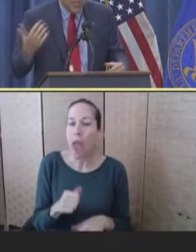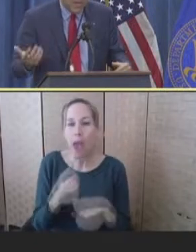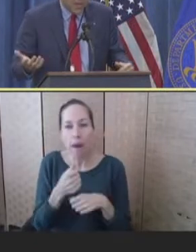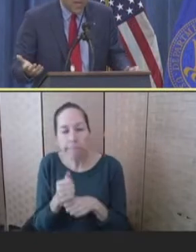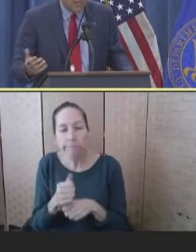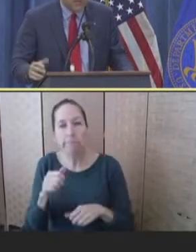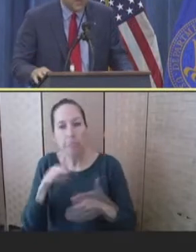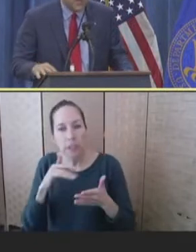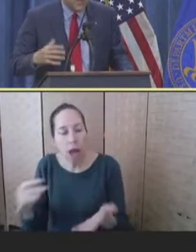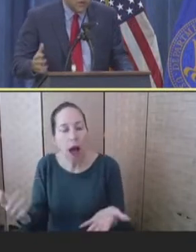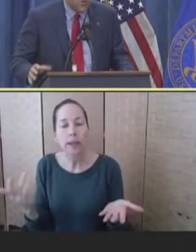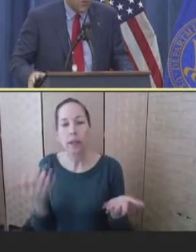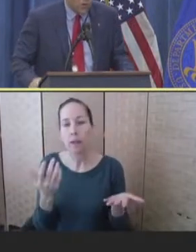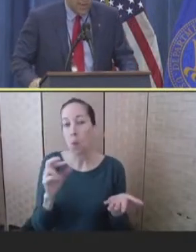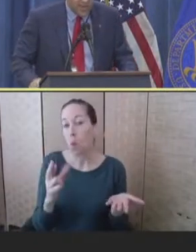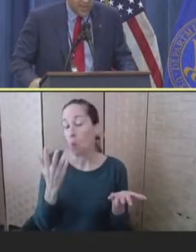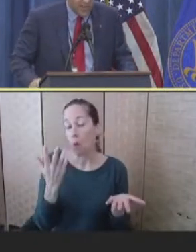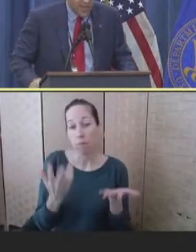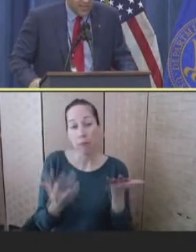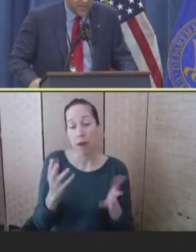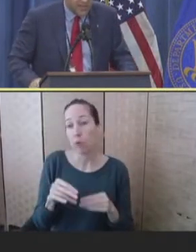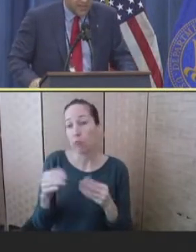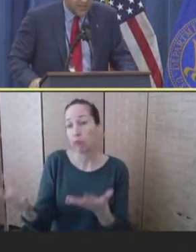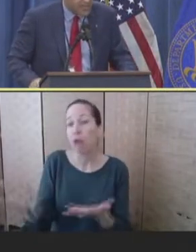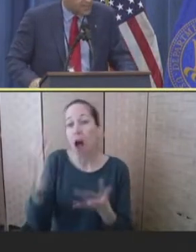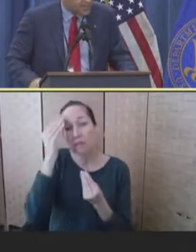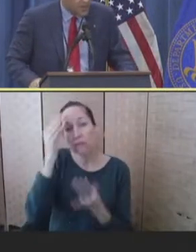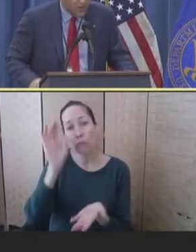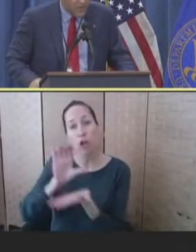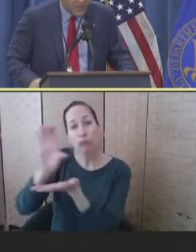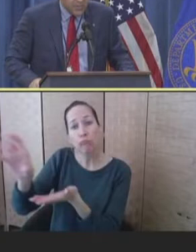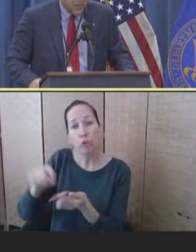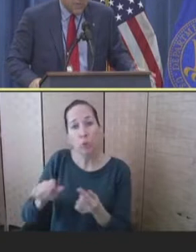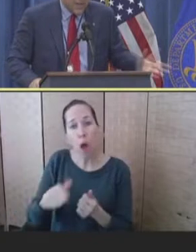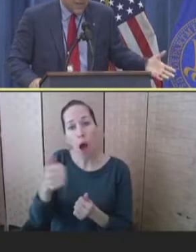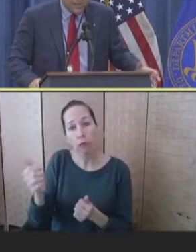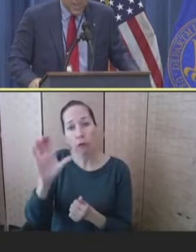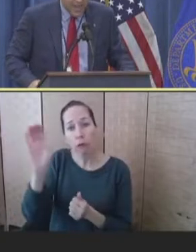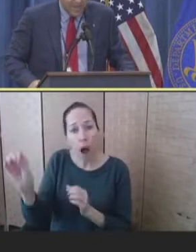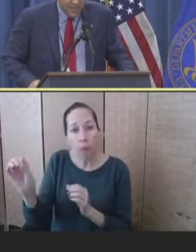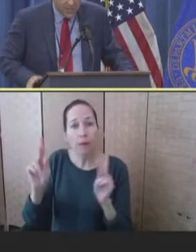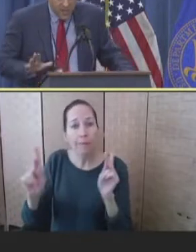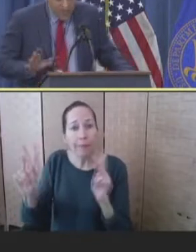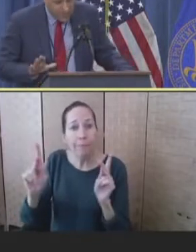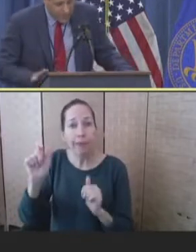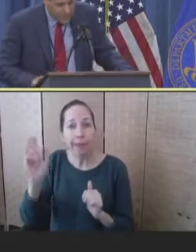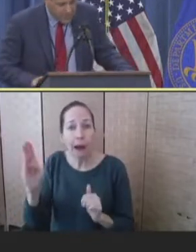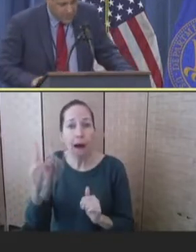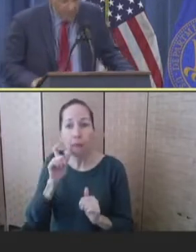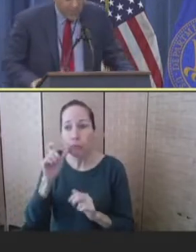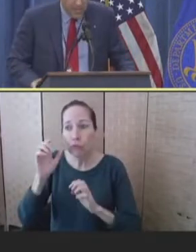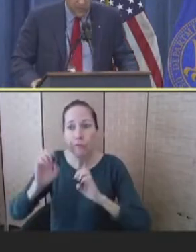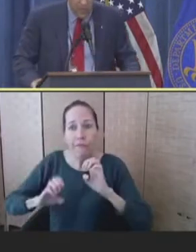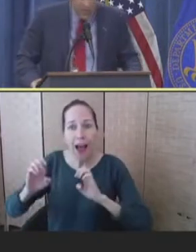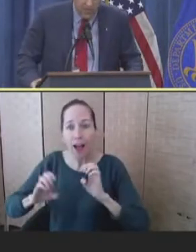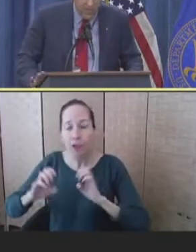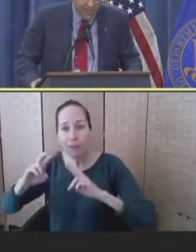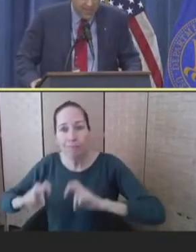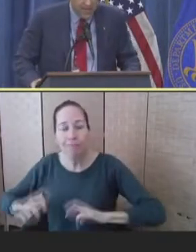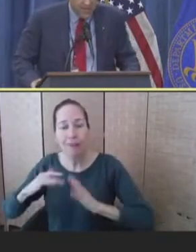helps others who are working on these kinds of vaccines. And that's the goal. So, the final update I have in this is we have 36 people enrolled in vaccinated.